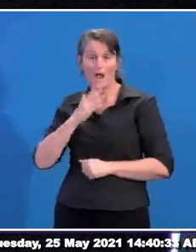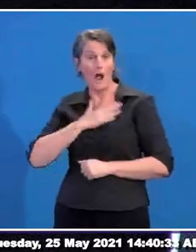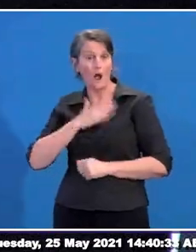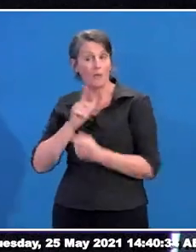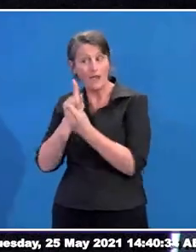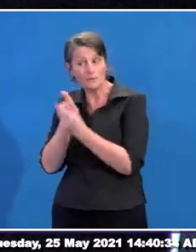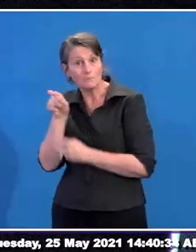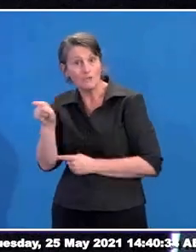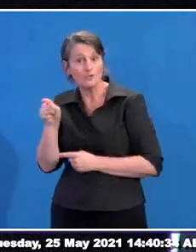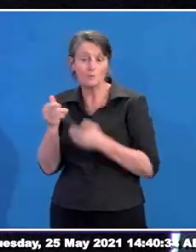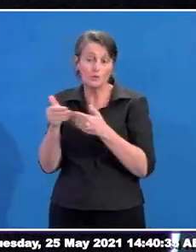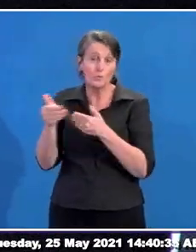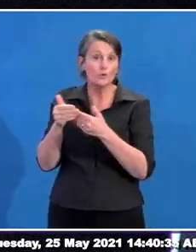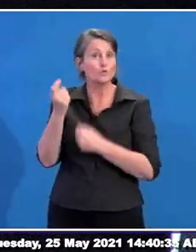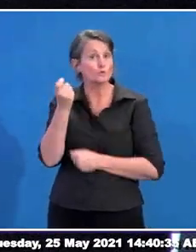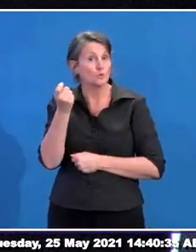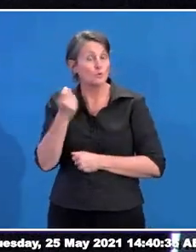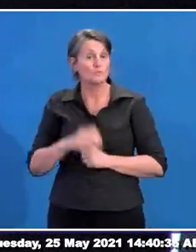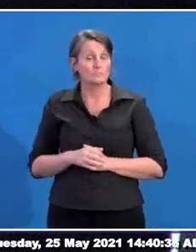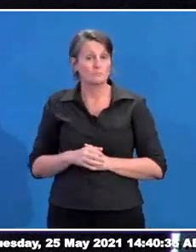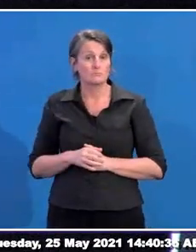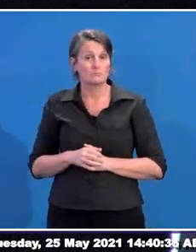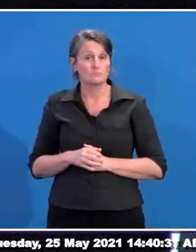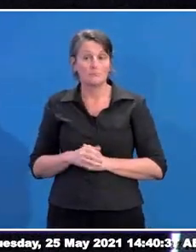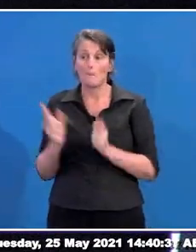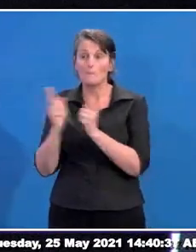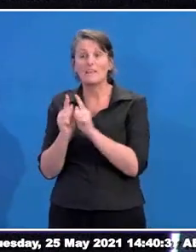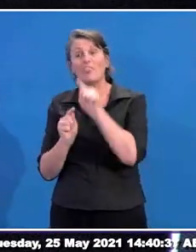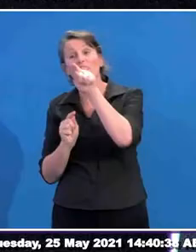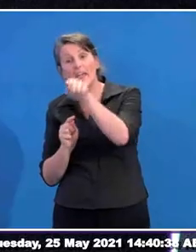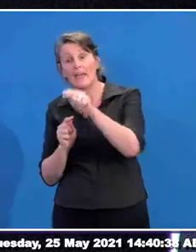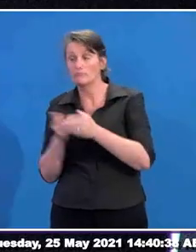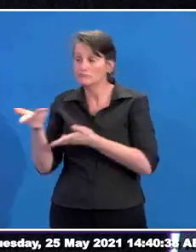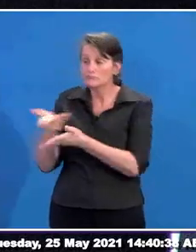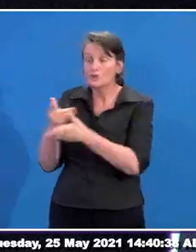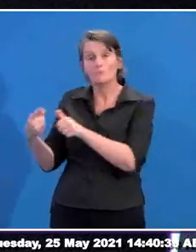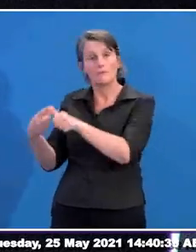days' time at such and such a venue where you can respond to the allegations".